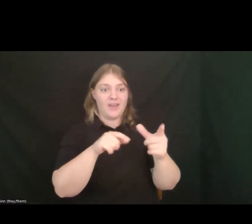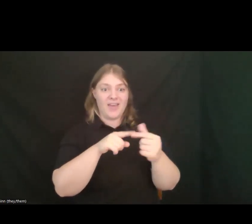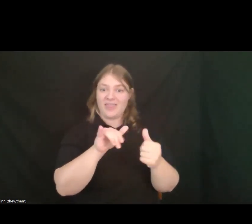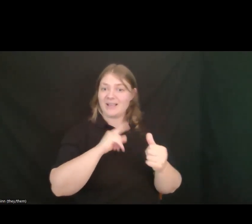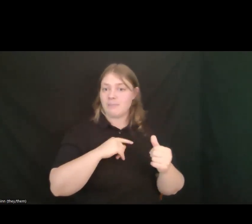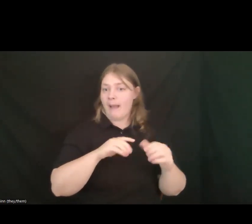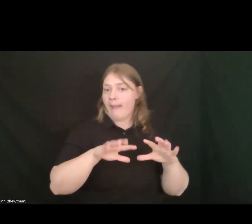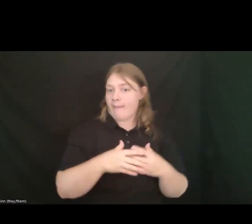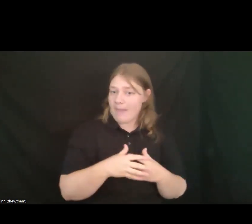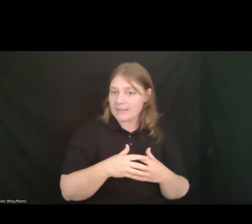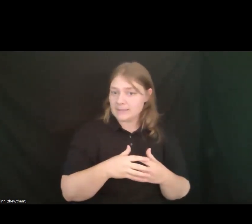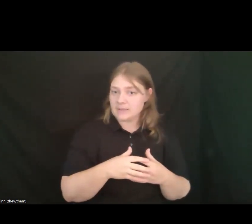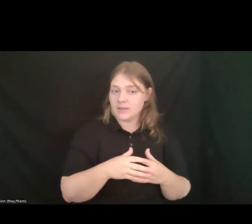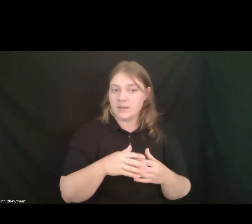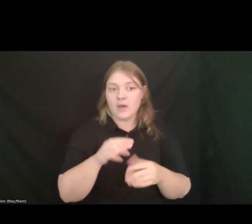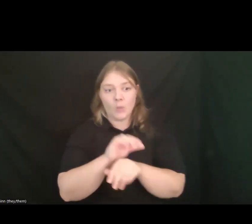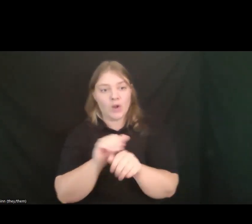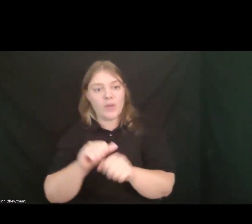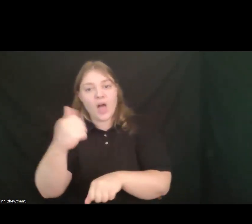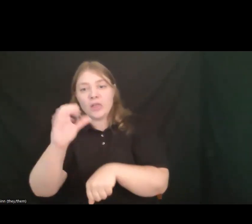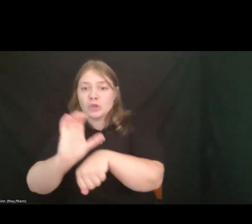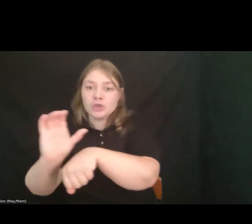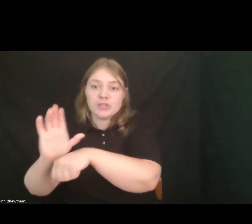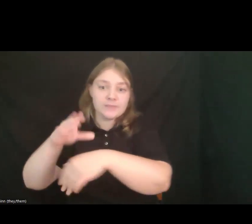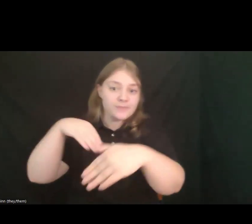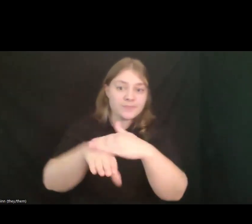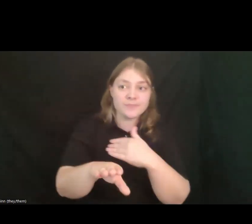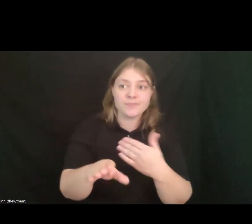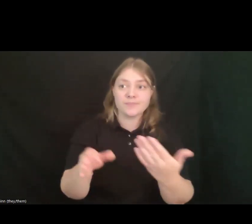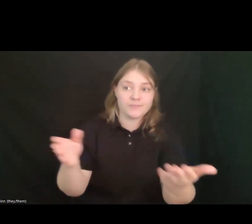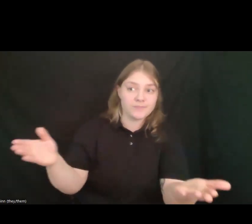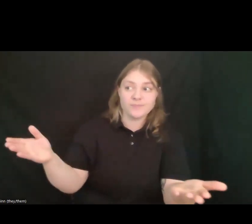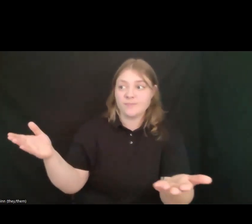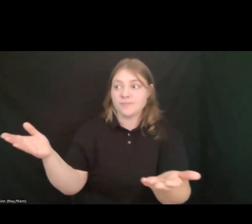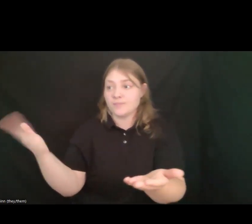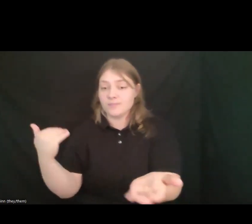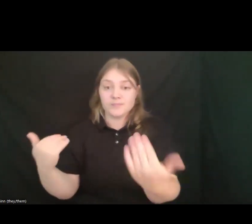with the other churches and going there to say why aren't you coming out then it started to build but